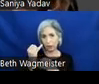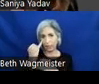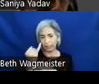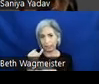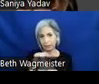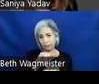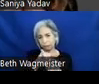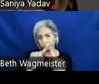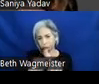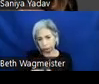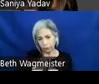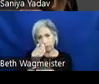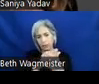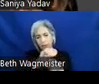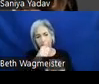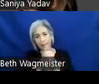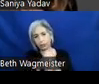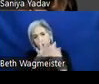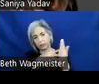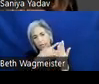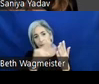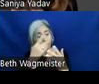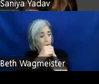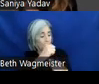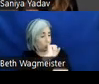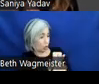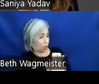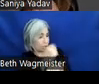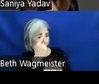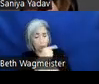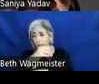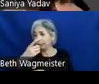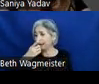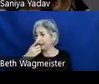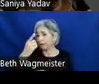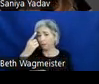different pieces and we build the table as if it is for work, dinner, what is the context, right?